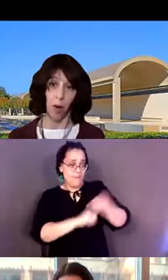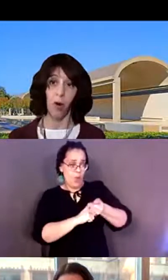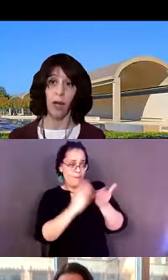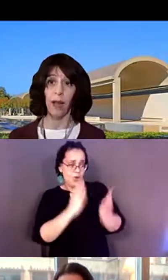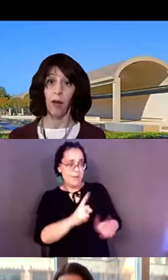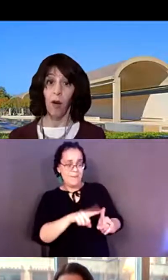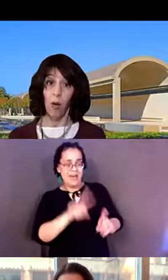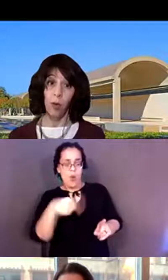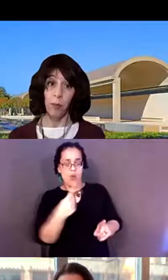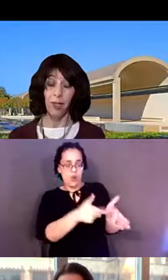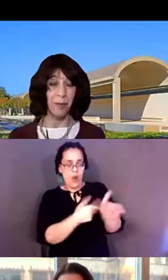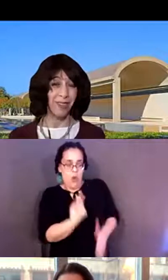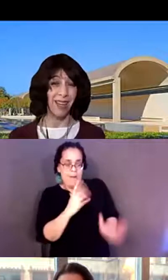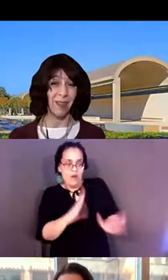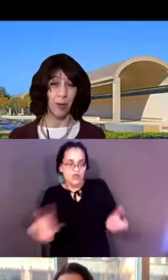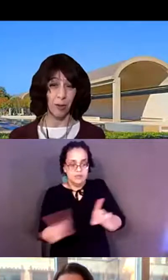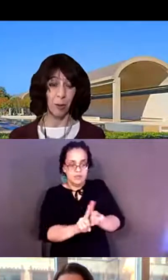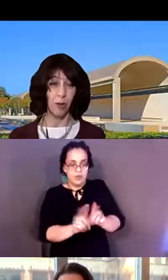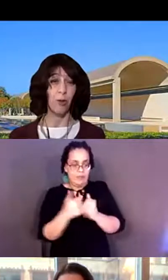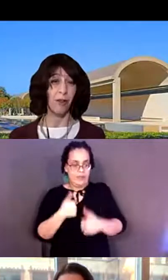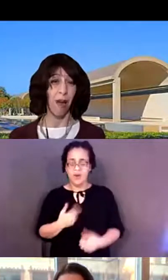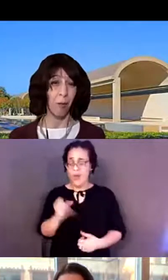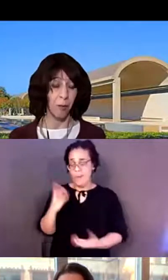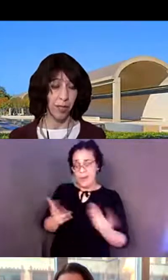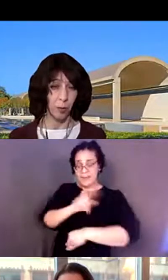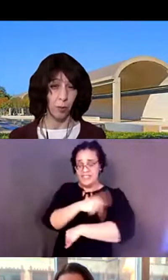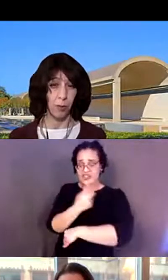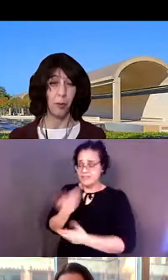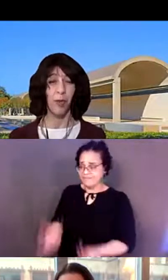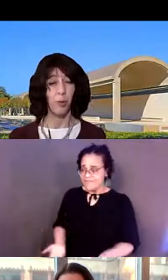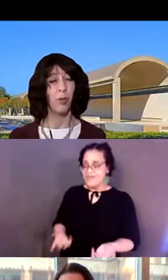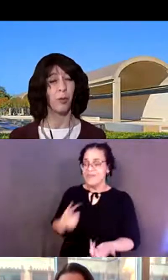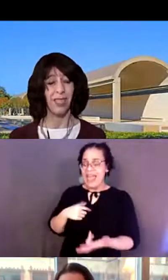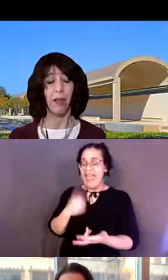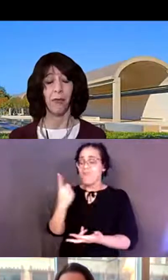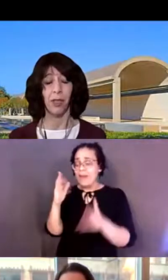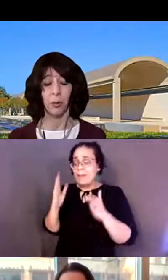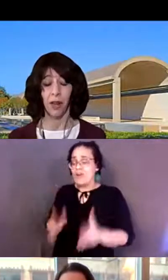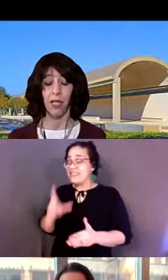Okay. Or a patient may say there's a person who's not one of my support people but